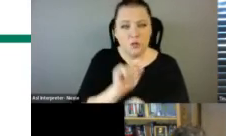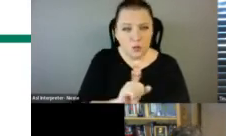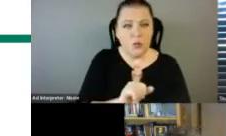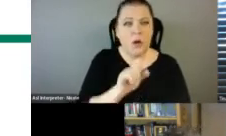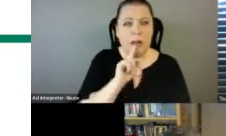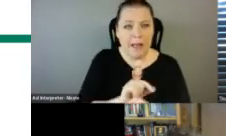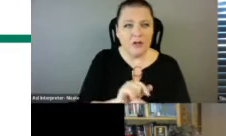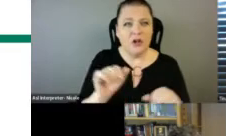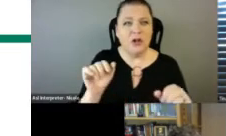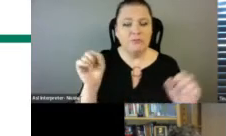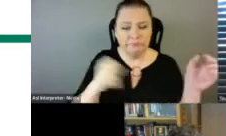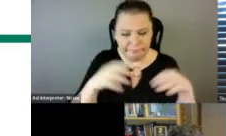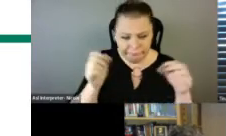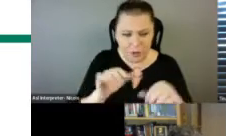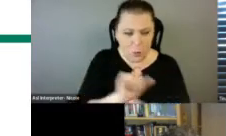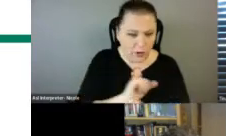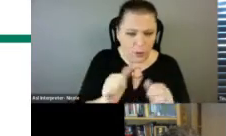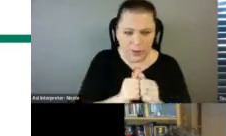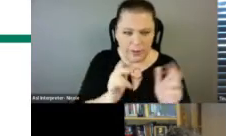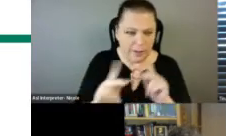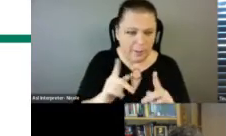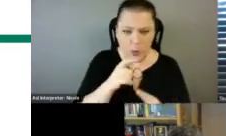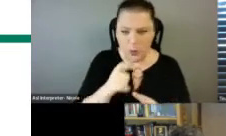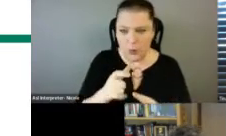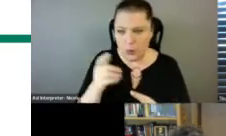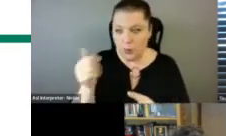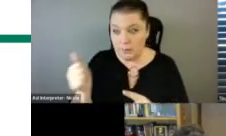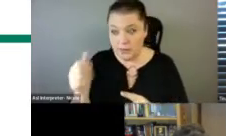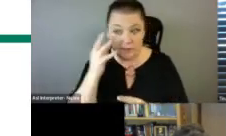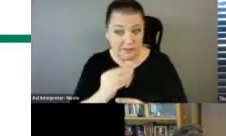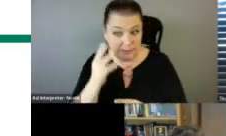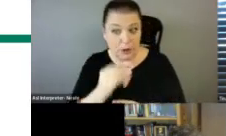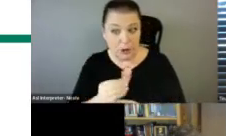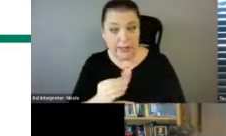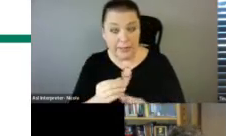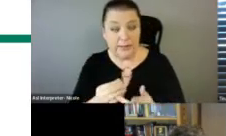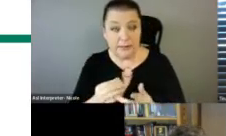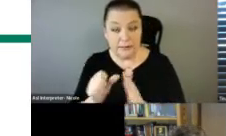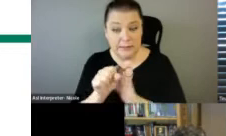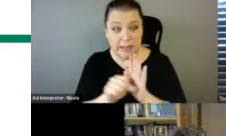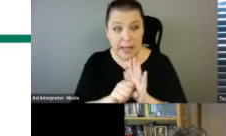between individuals with lived experience, the state and community agencies is a must,